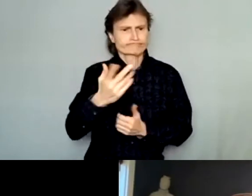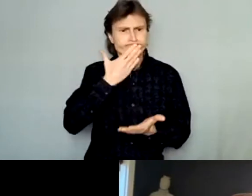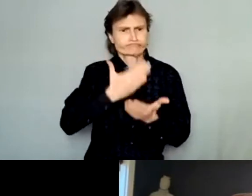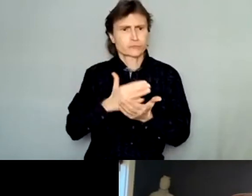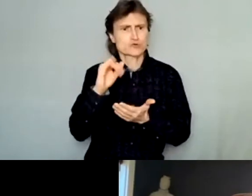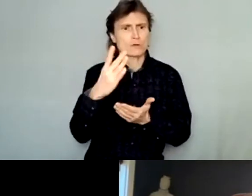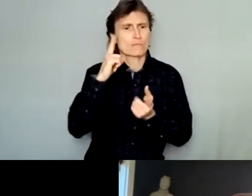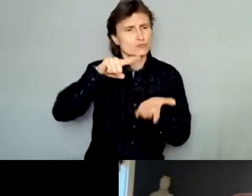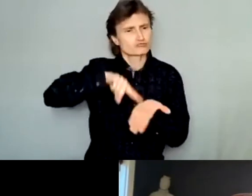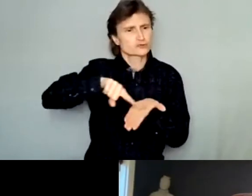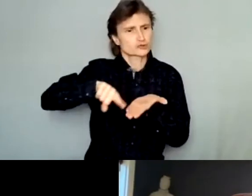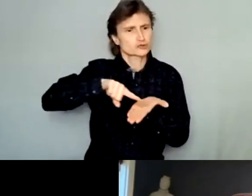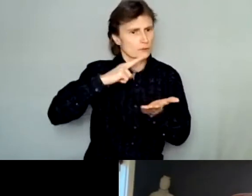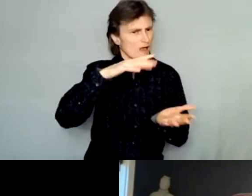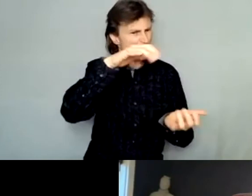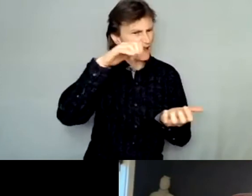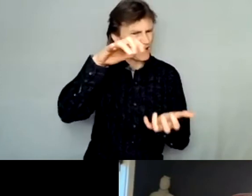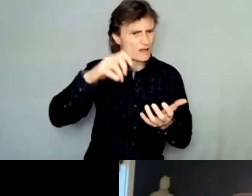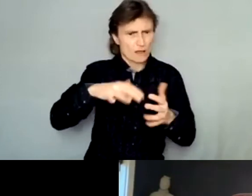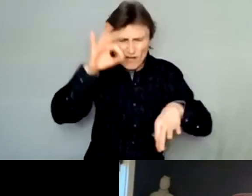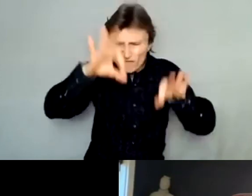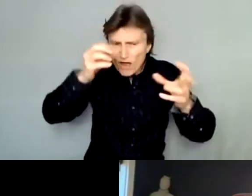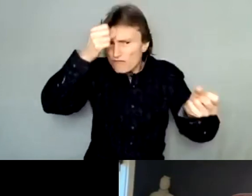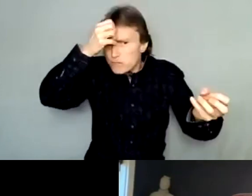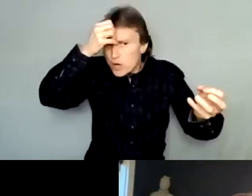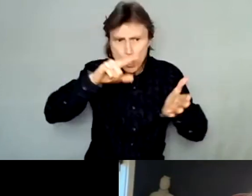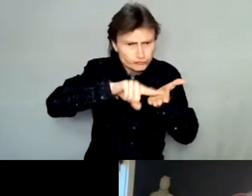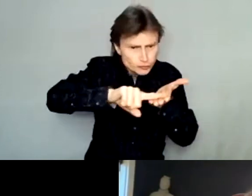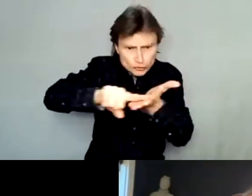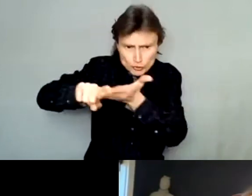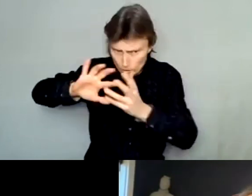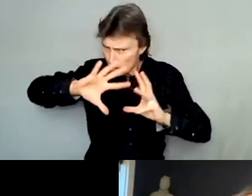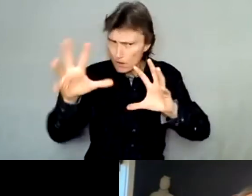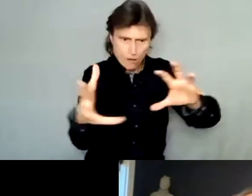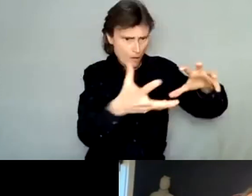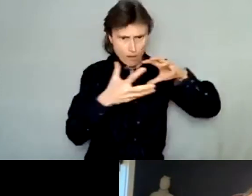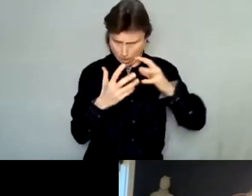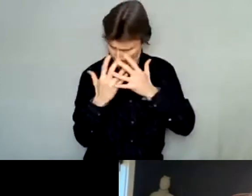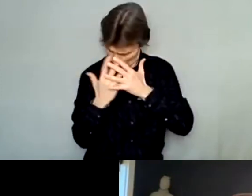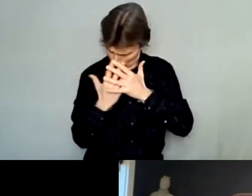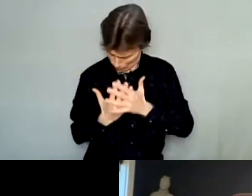meaning-making, help us make sense of what it is that we collect and what we gather.